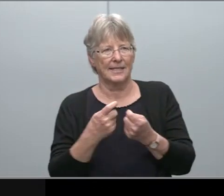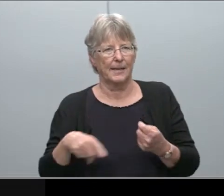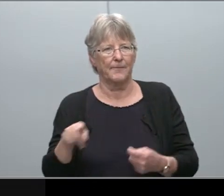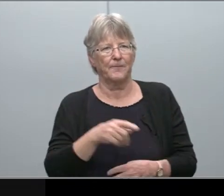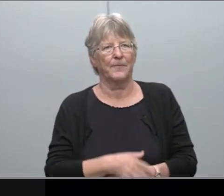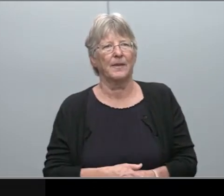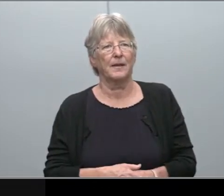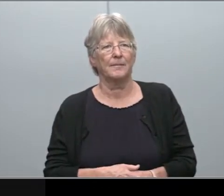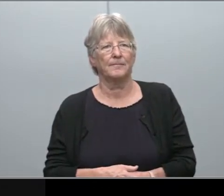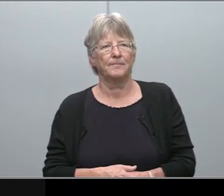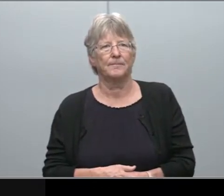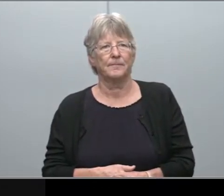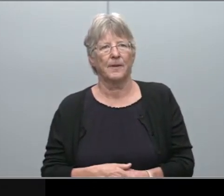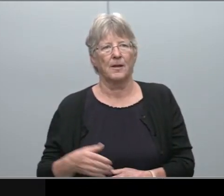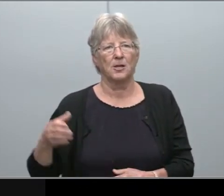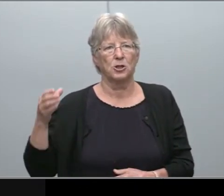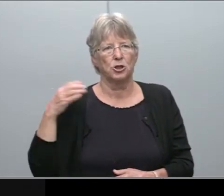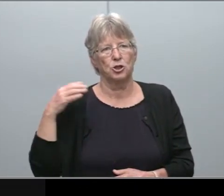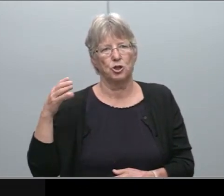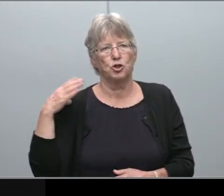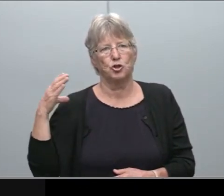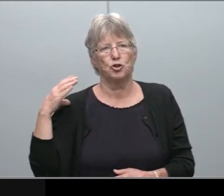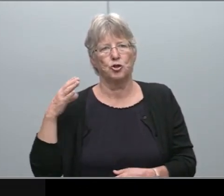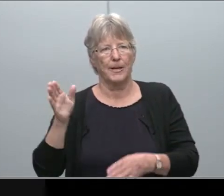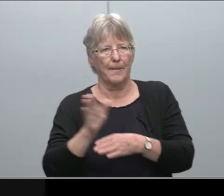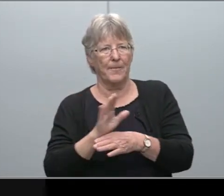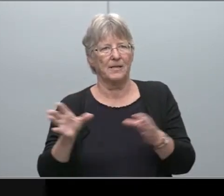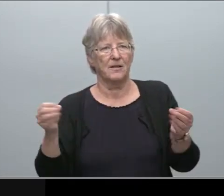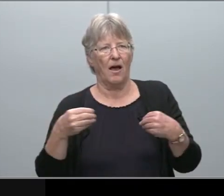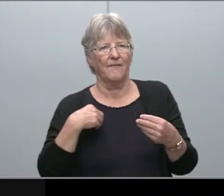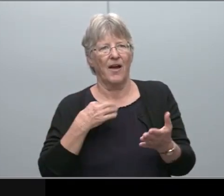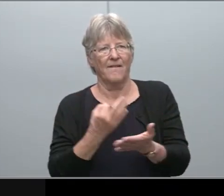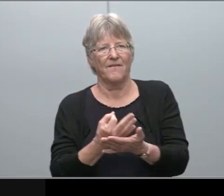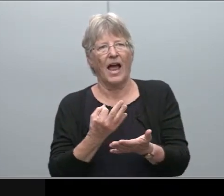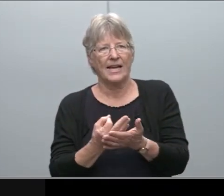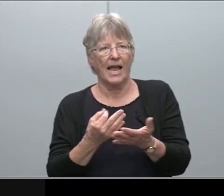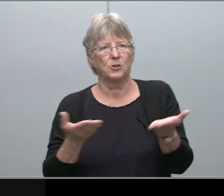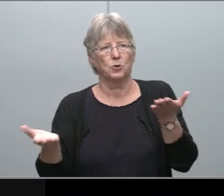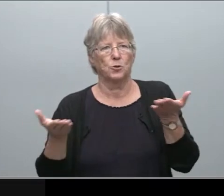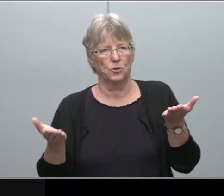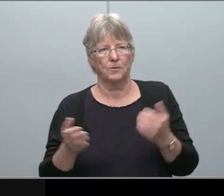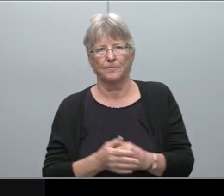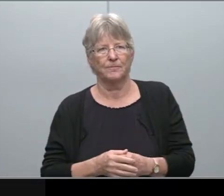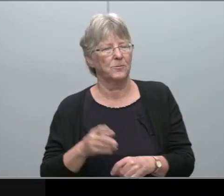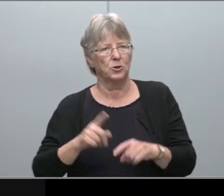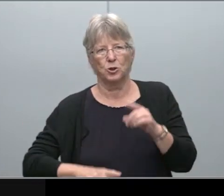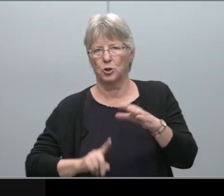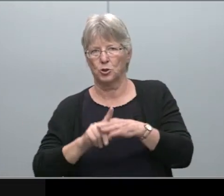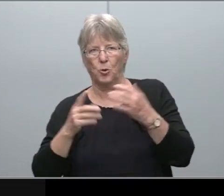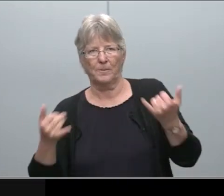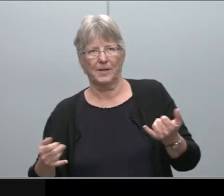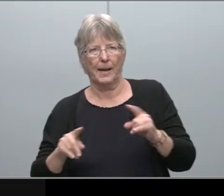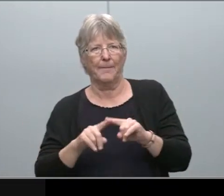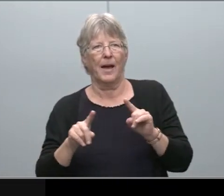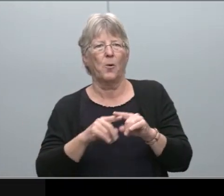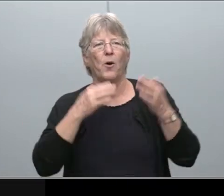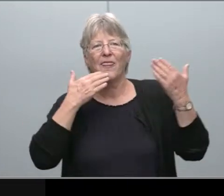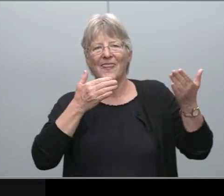and others is really crucial tonight. We want you to seek to understand diverse points of view. We are all coming with a different perspective tonight.